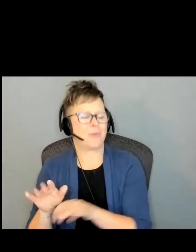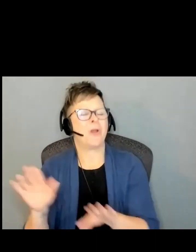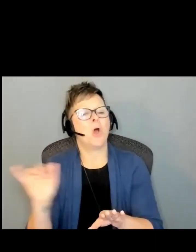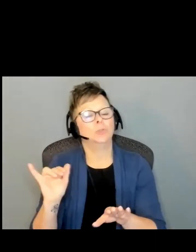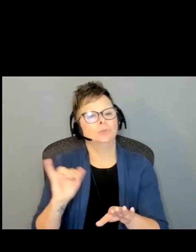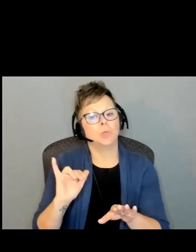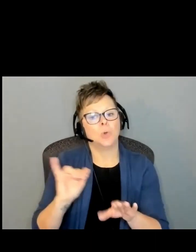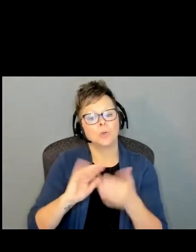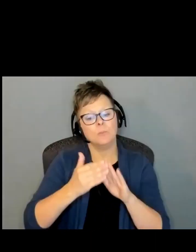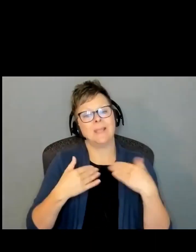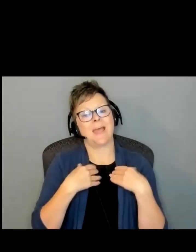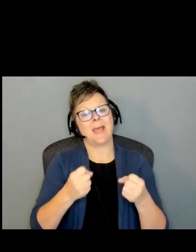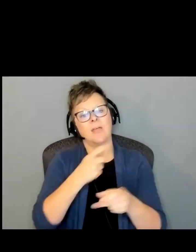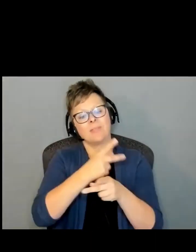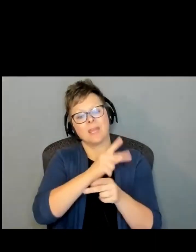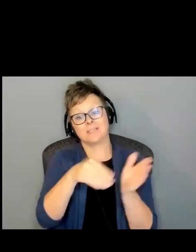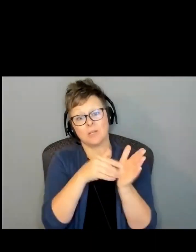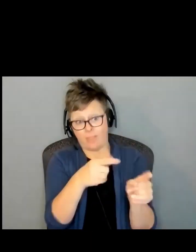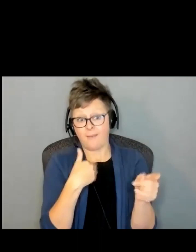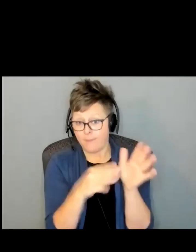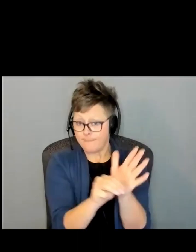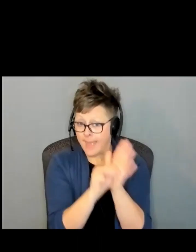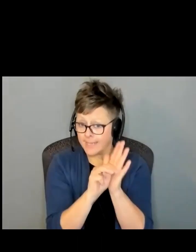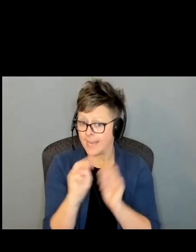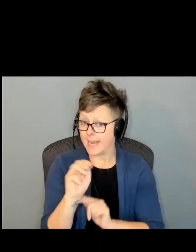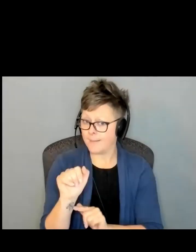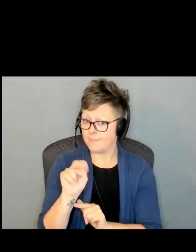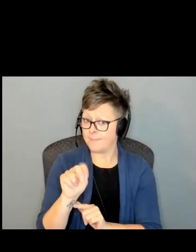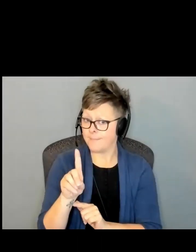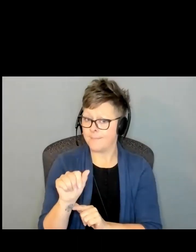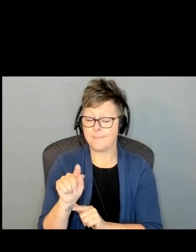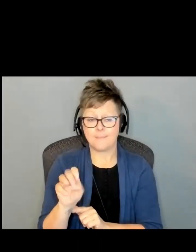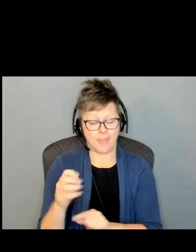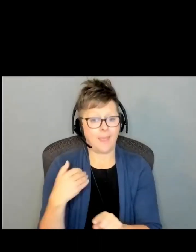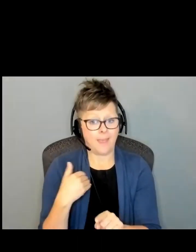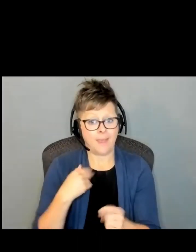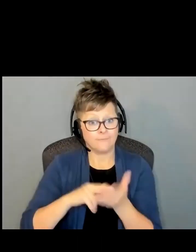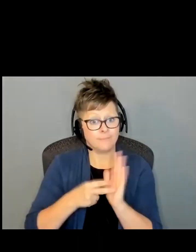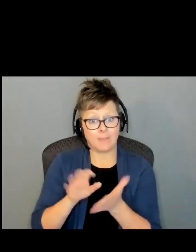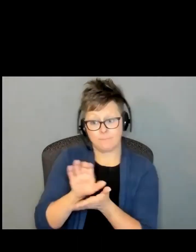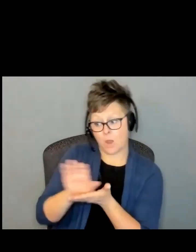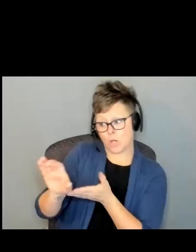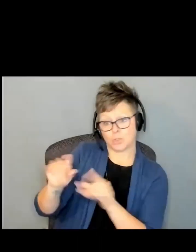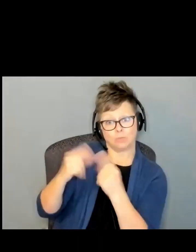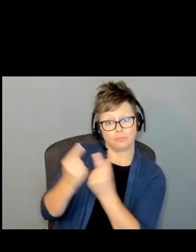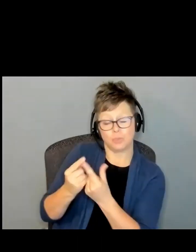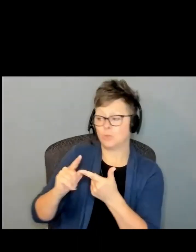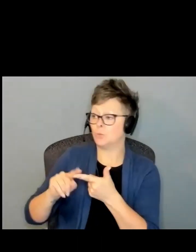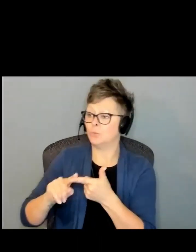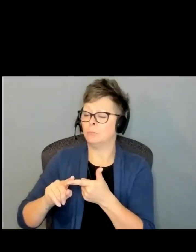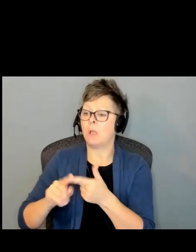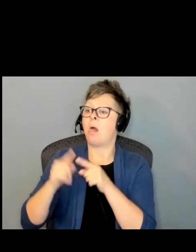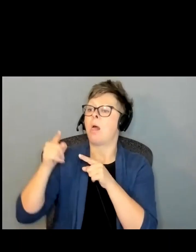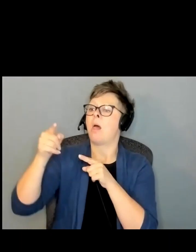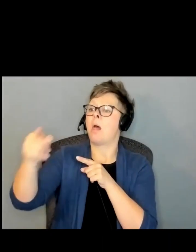They have a mandate to work with those who are marginalized, hard to reach, and therefore